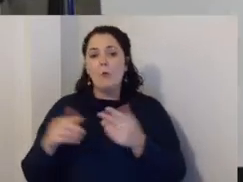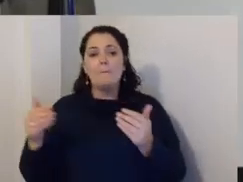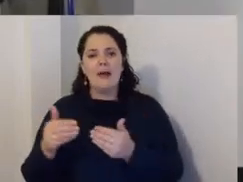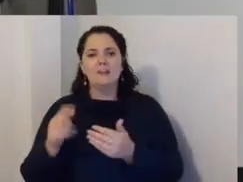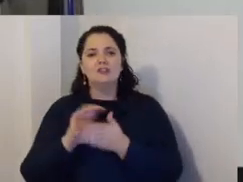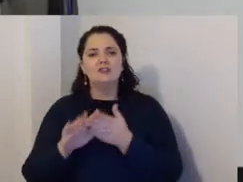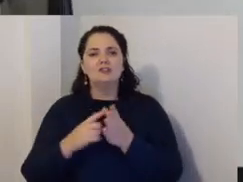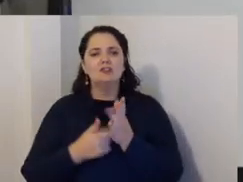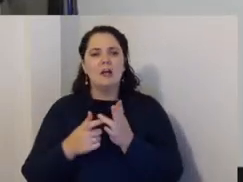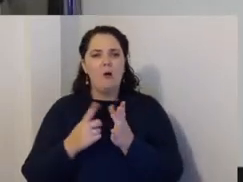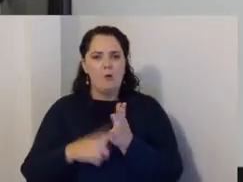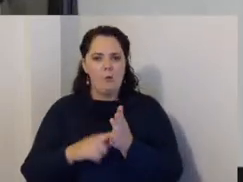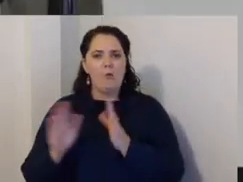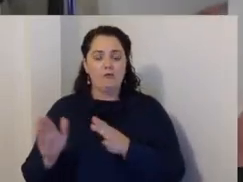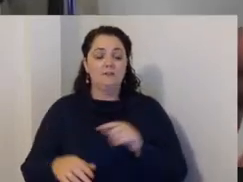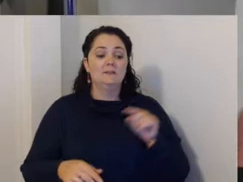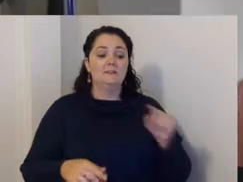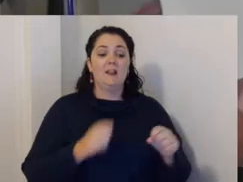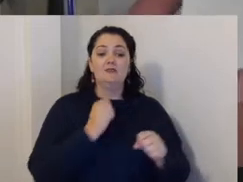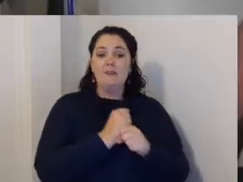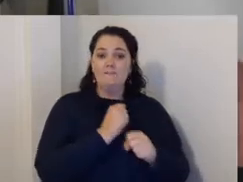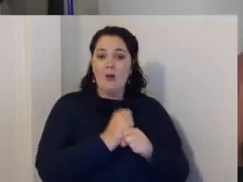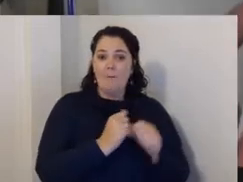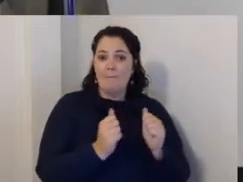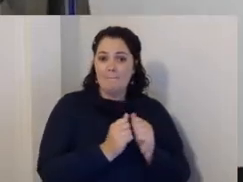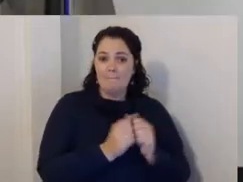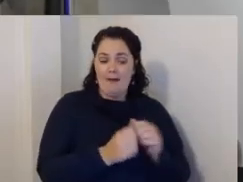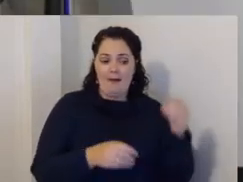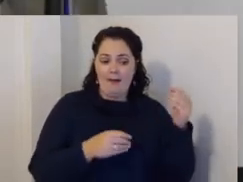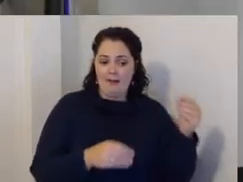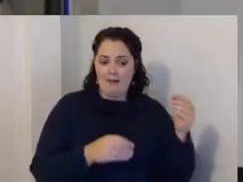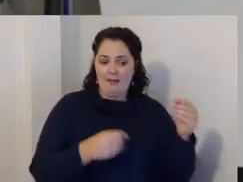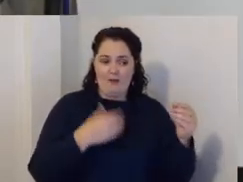also referred to as sketch paper or cartridge paper and I've got several sheets of that ordinary